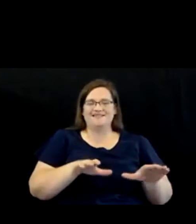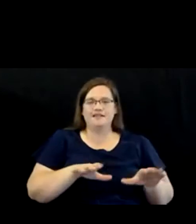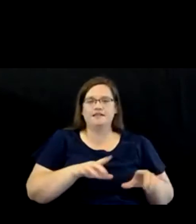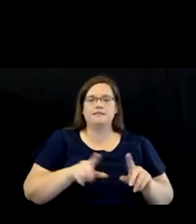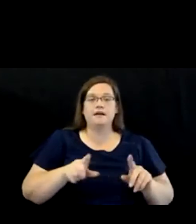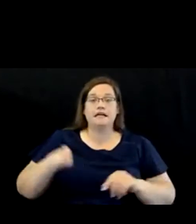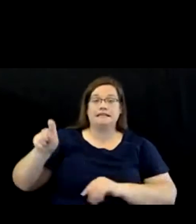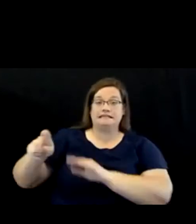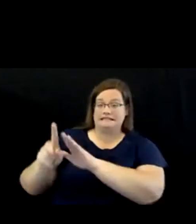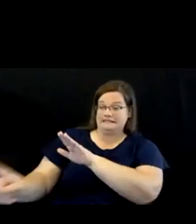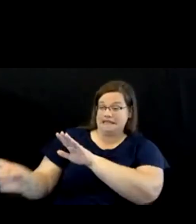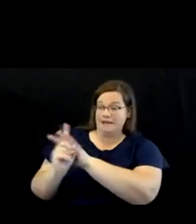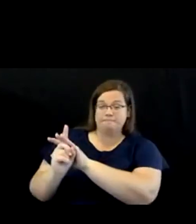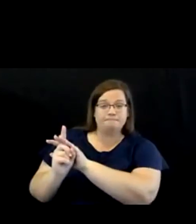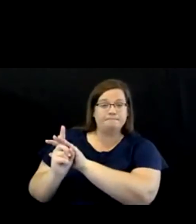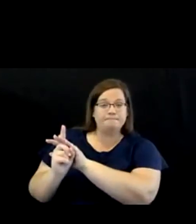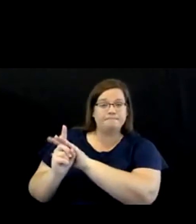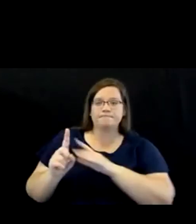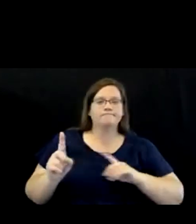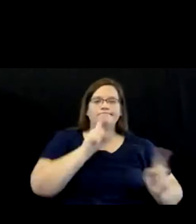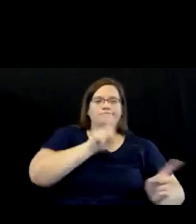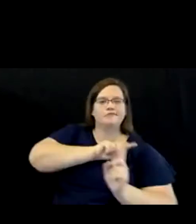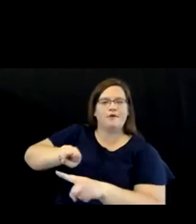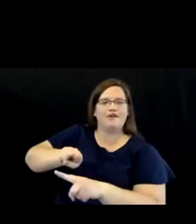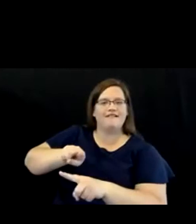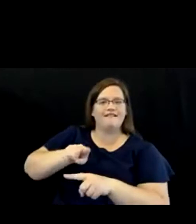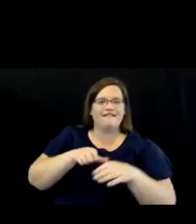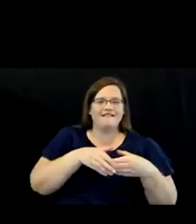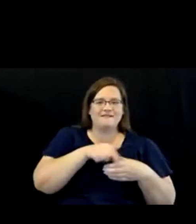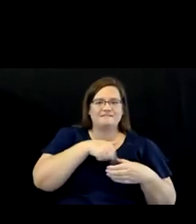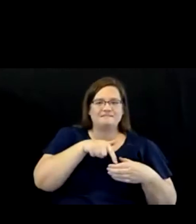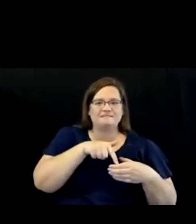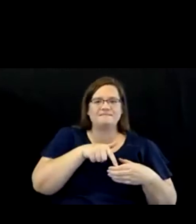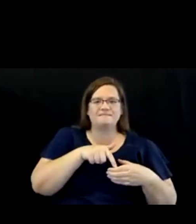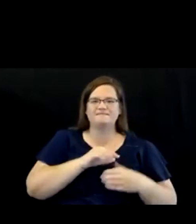pop up around the community. I thought that was very smart. I'm going to go a